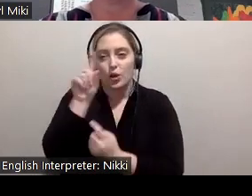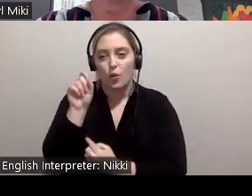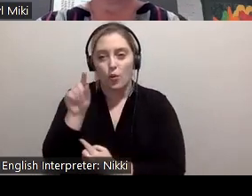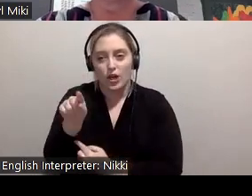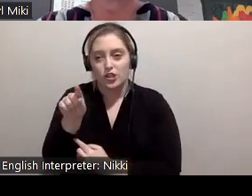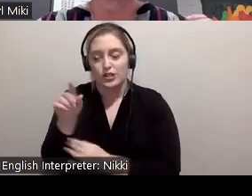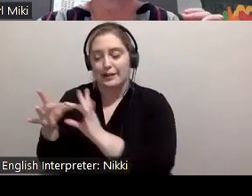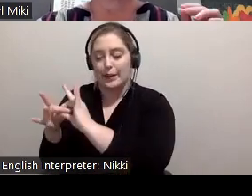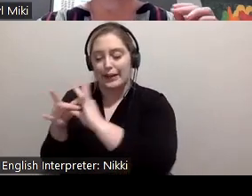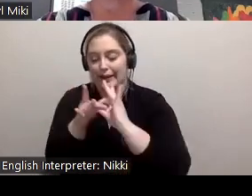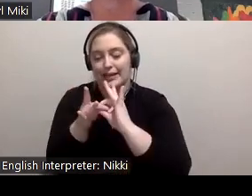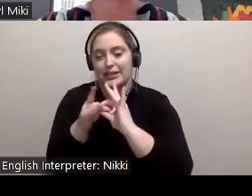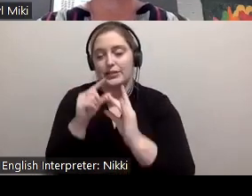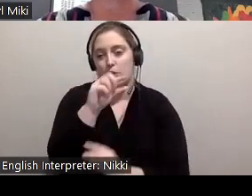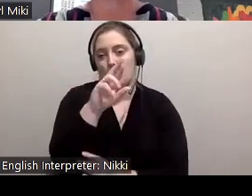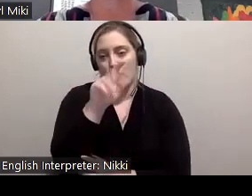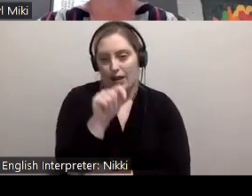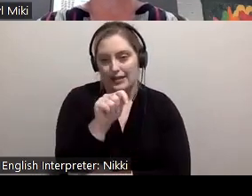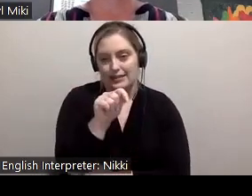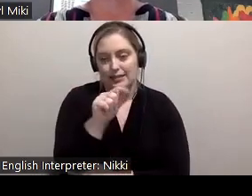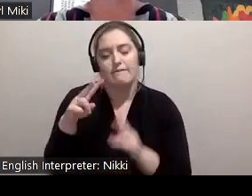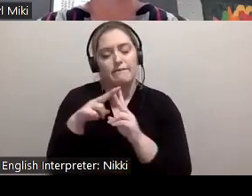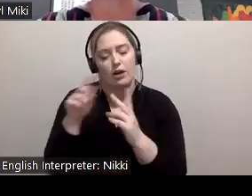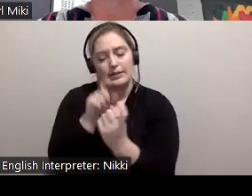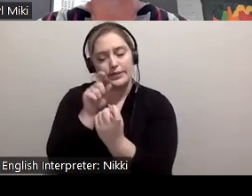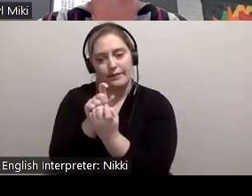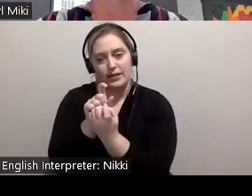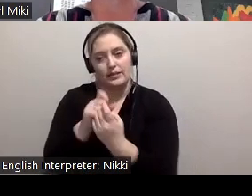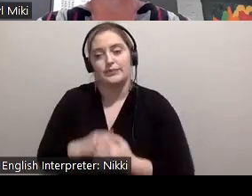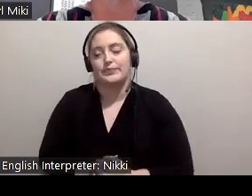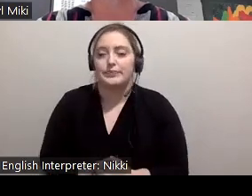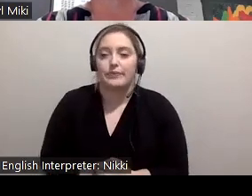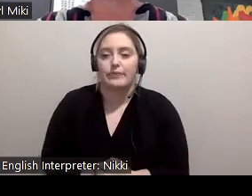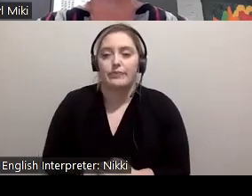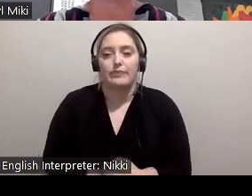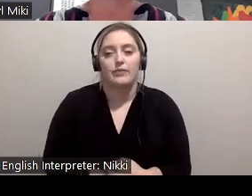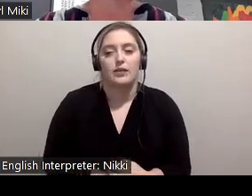and those questions that the assessors use, those are in the